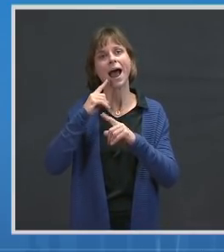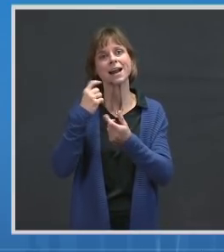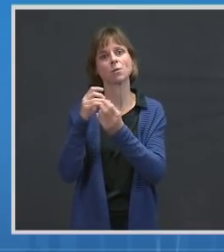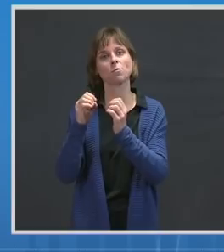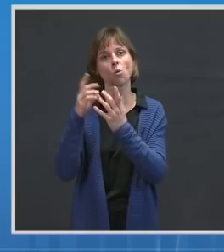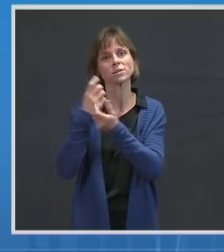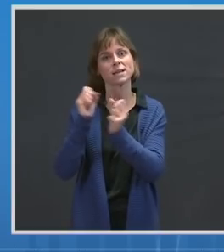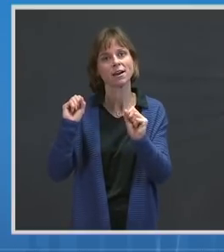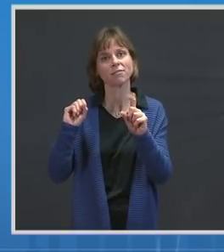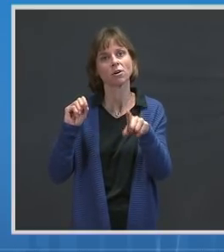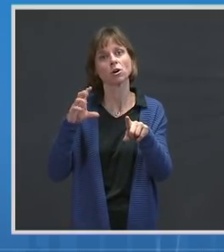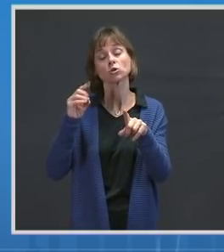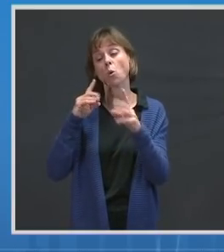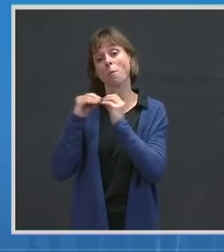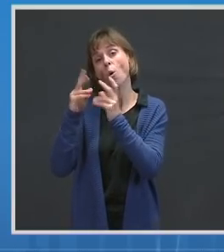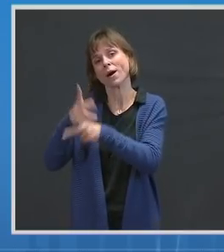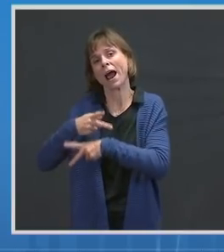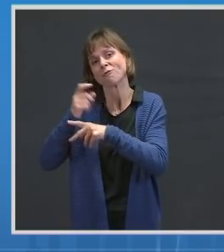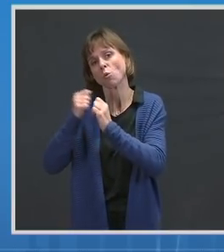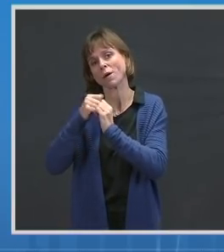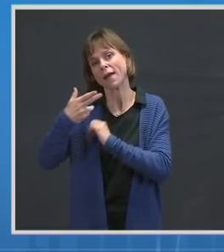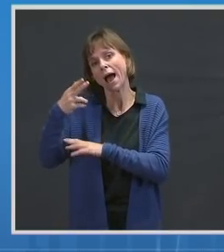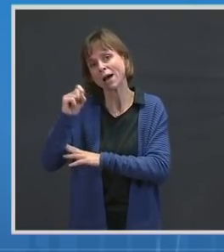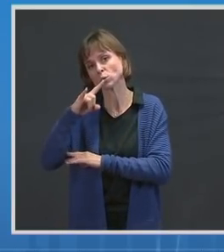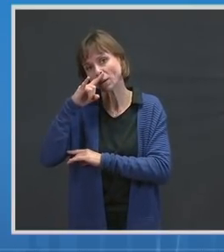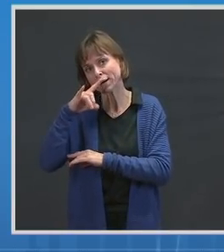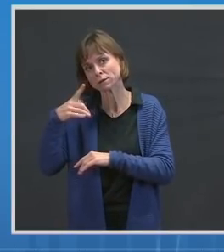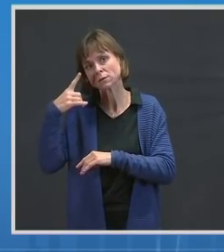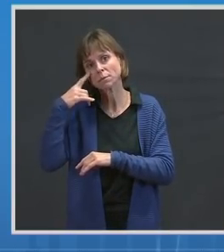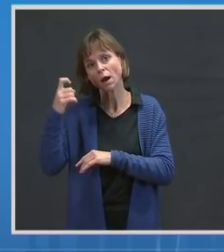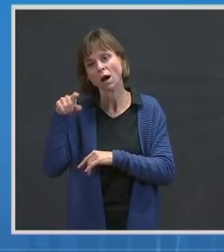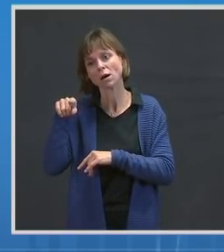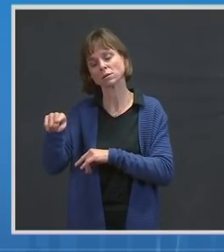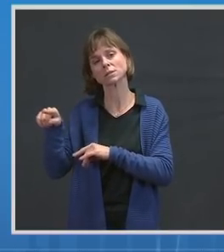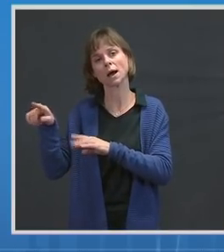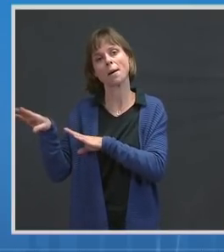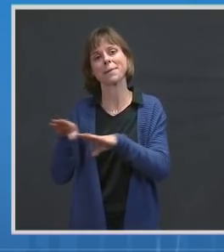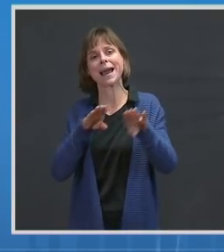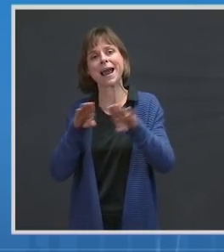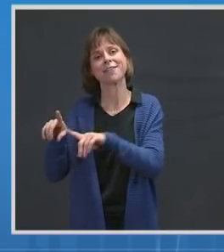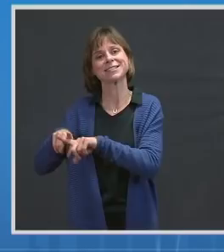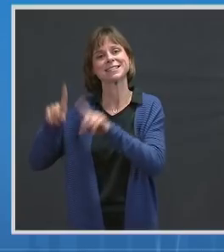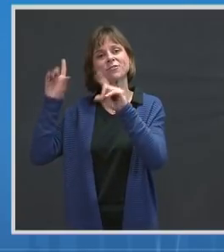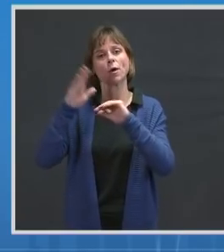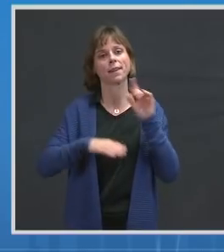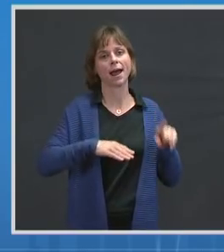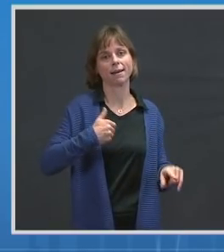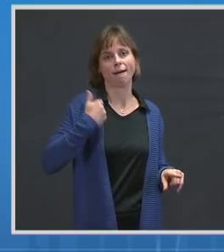with our high school kids because they act differently from kids who are really young. That's thing one.